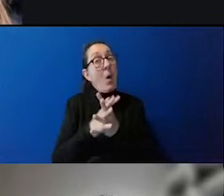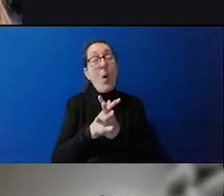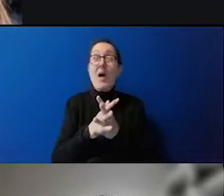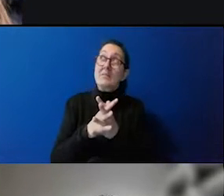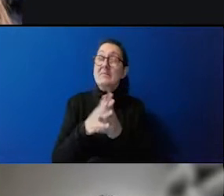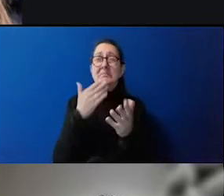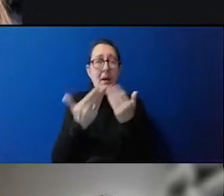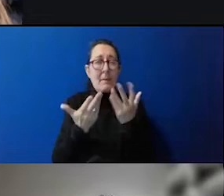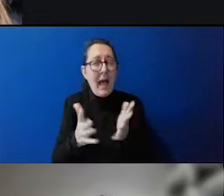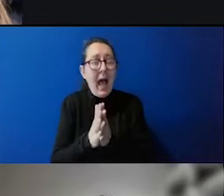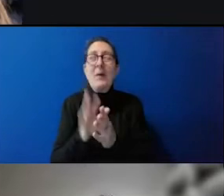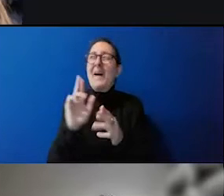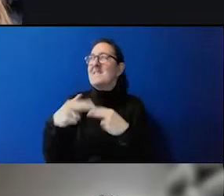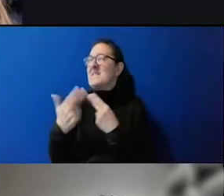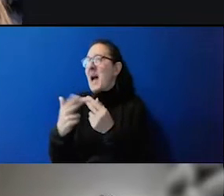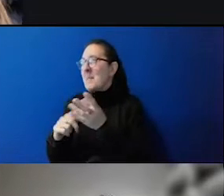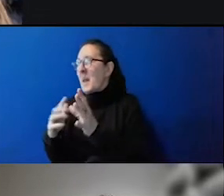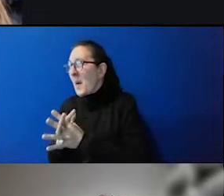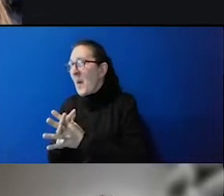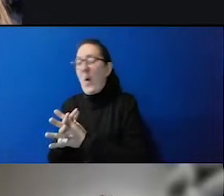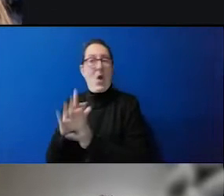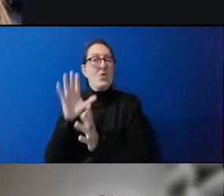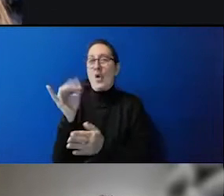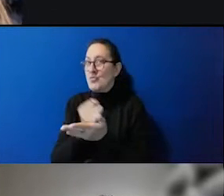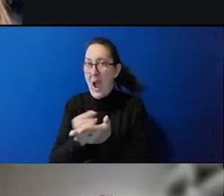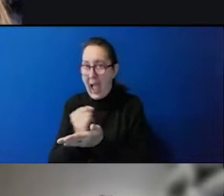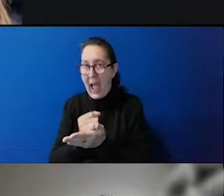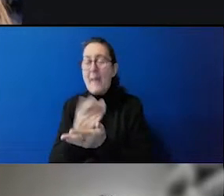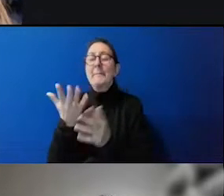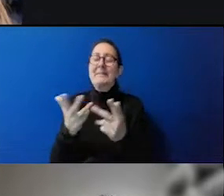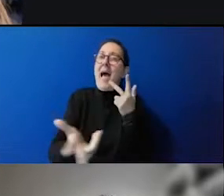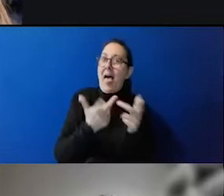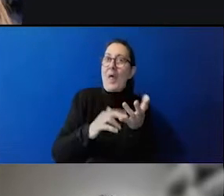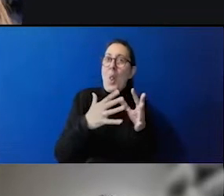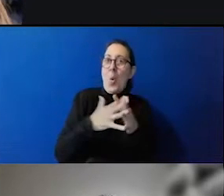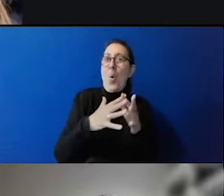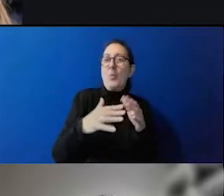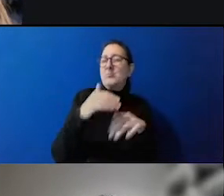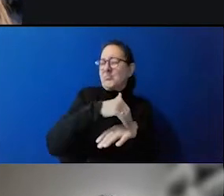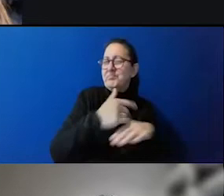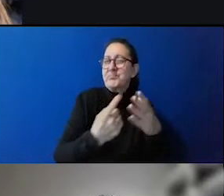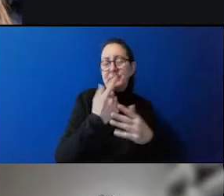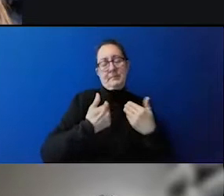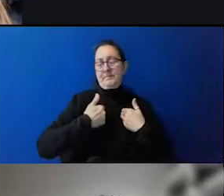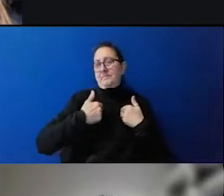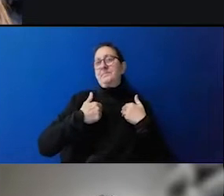it's generally going to be civil um related and by that I mean it is law generally related to